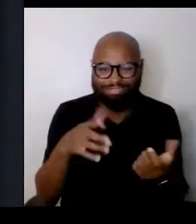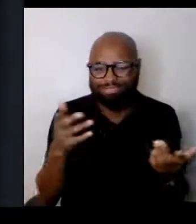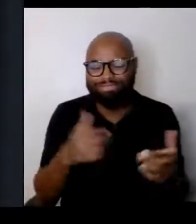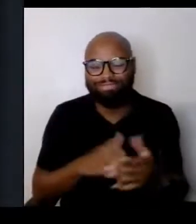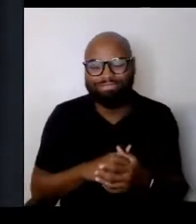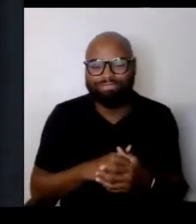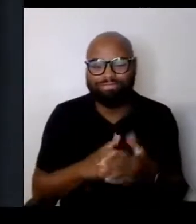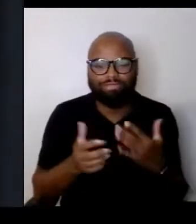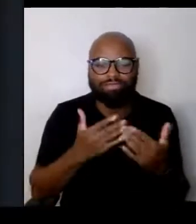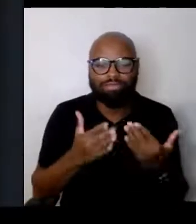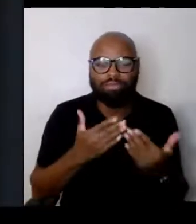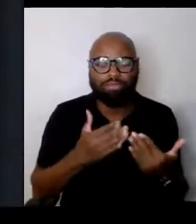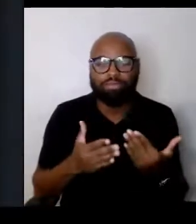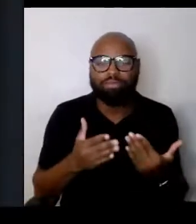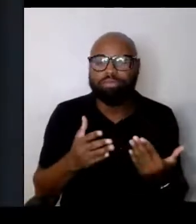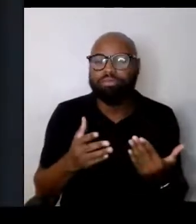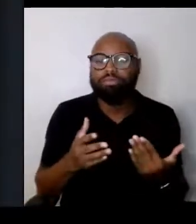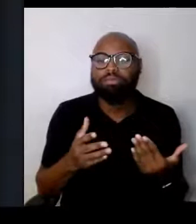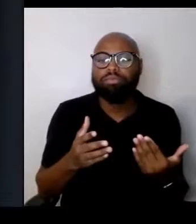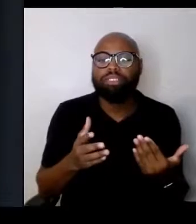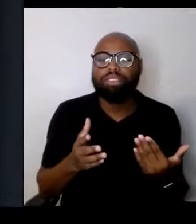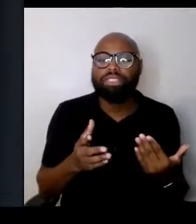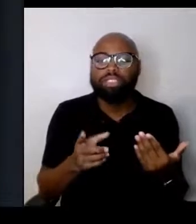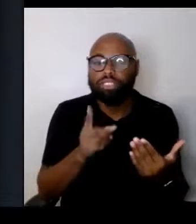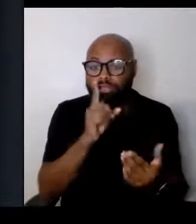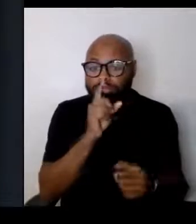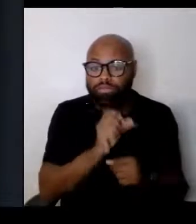So when you literally see everything that happened,